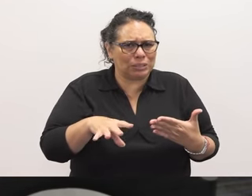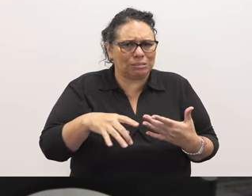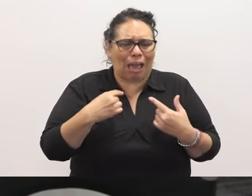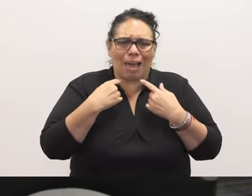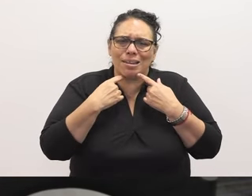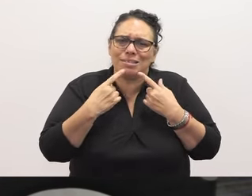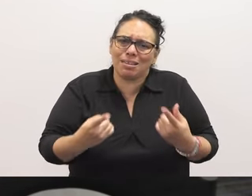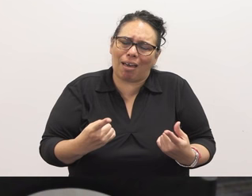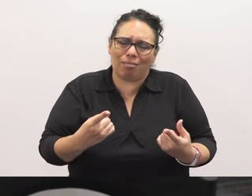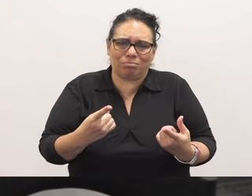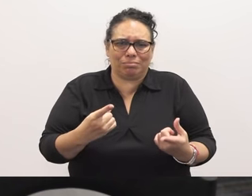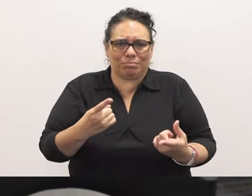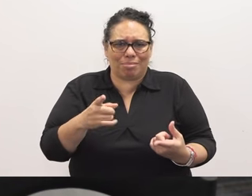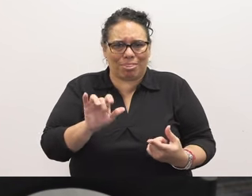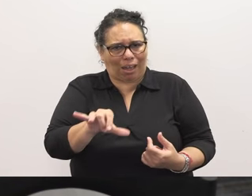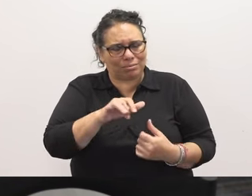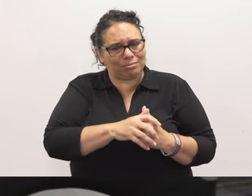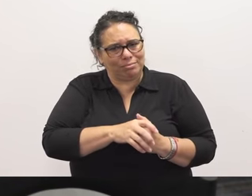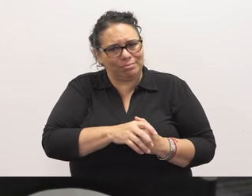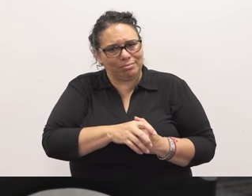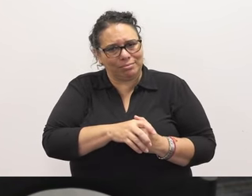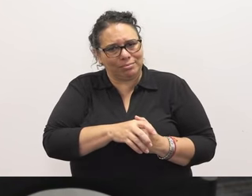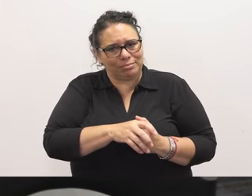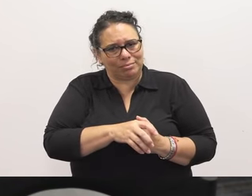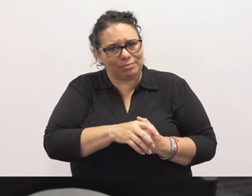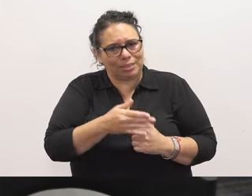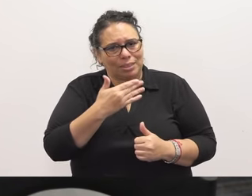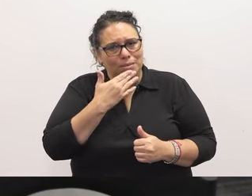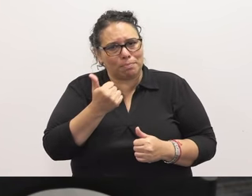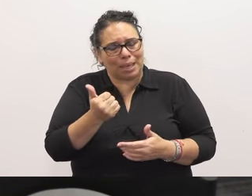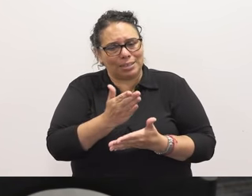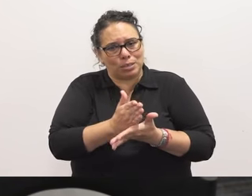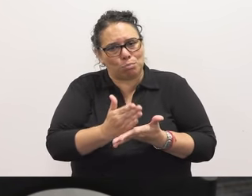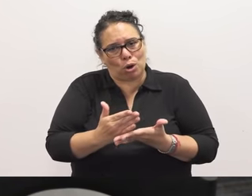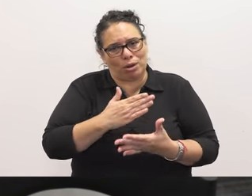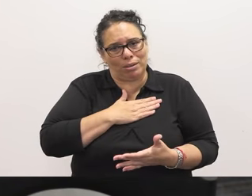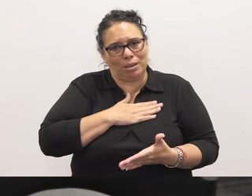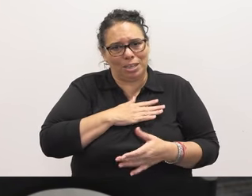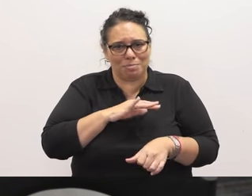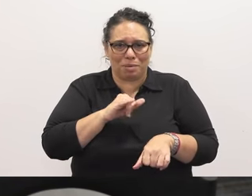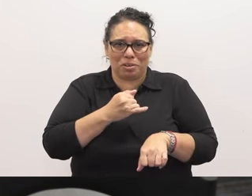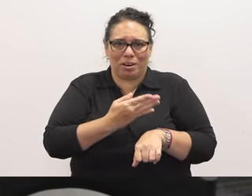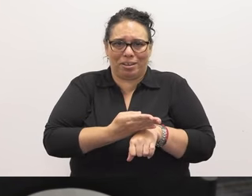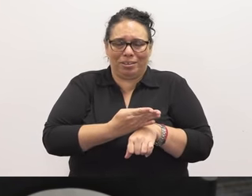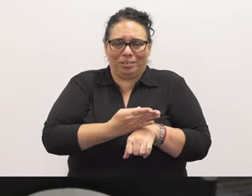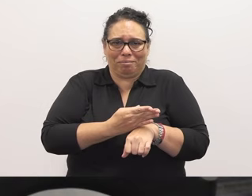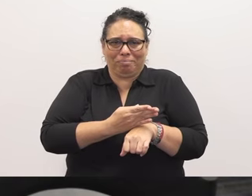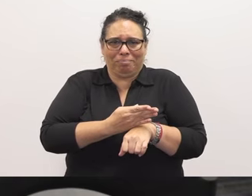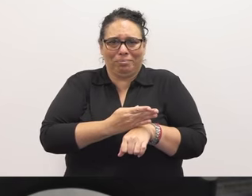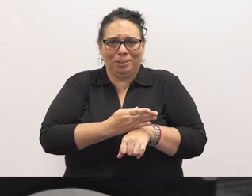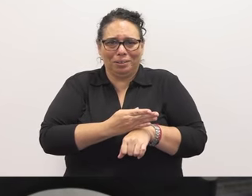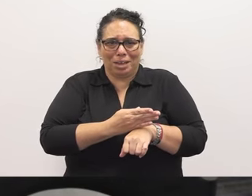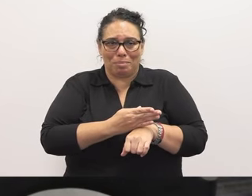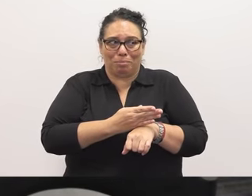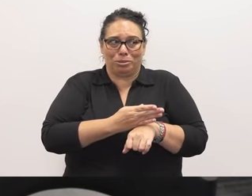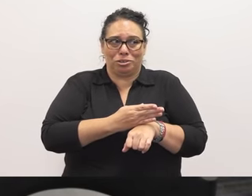And the best part of my job is, like I said, I love every single day,